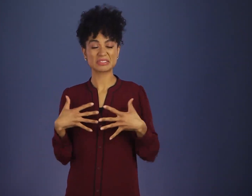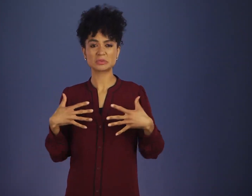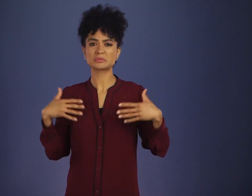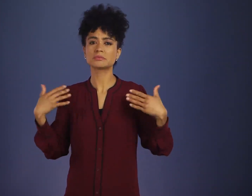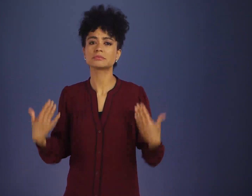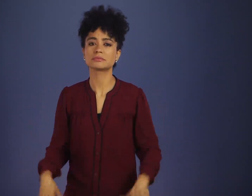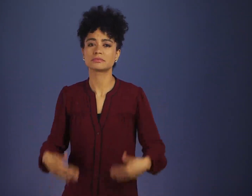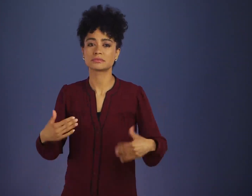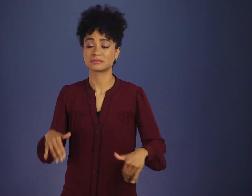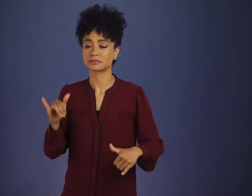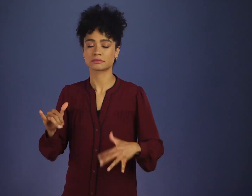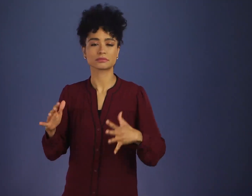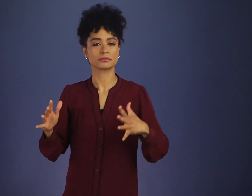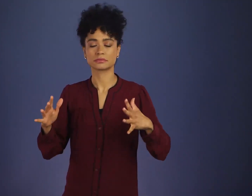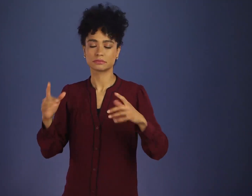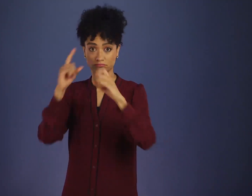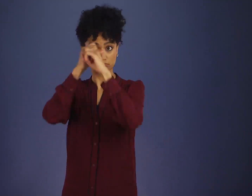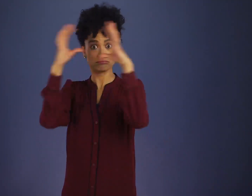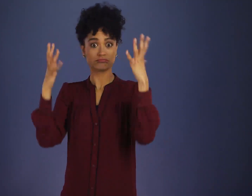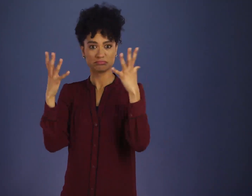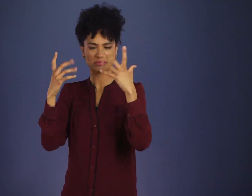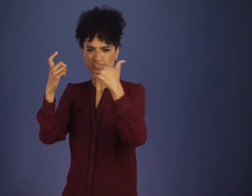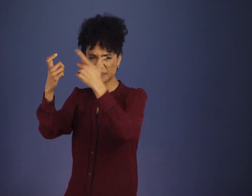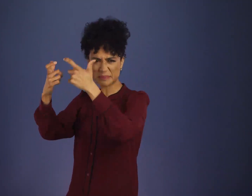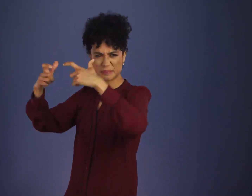the chief block to true progress.